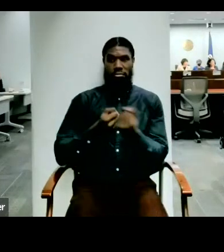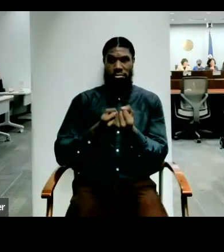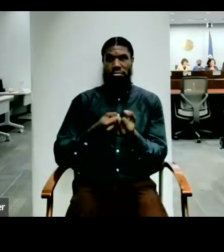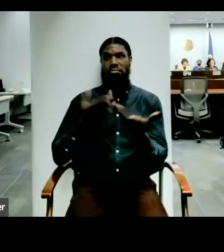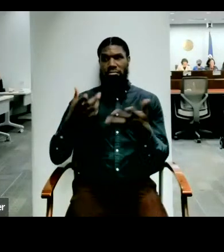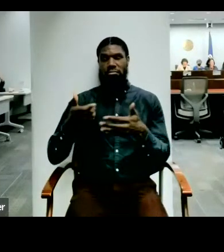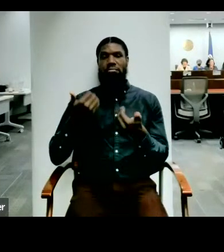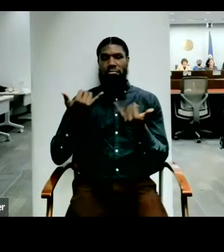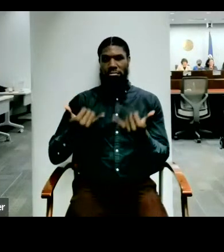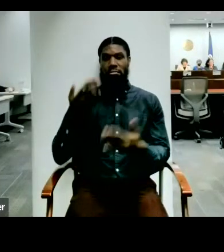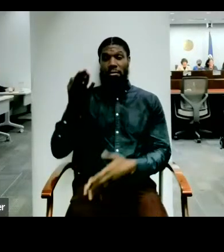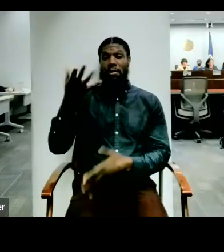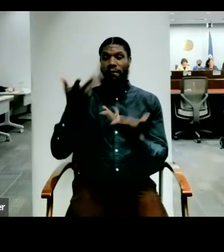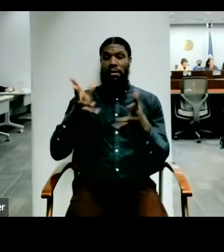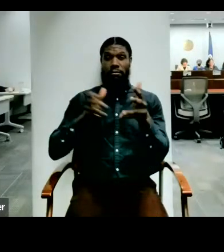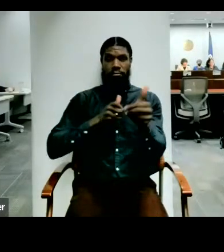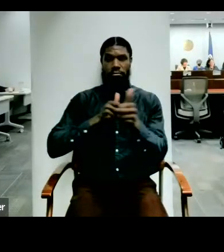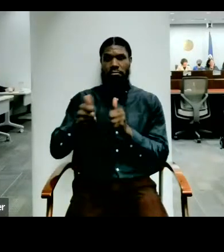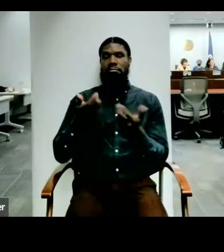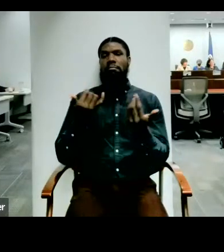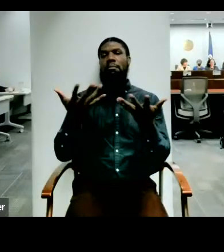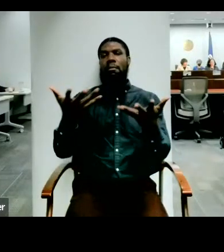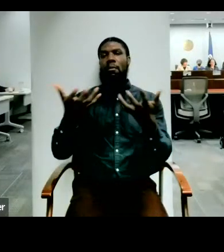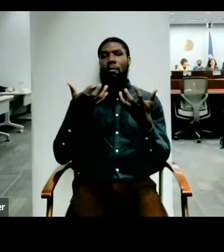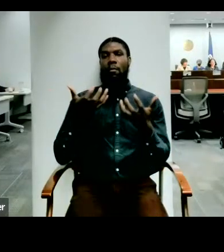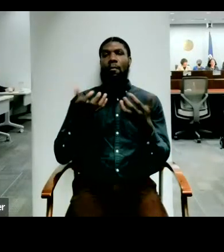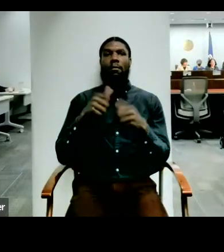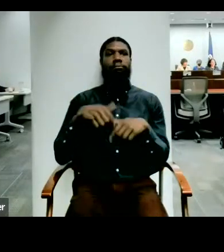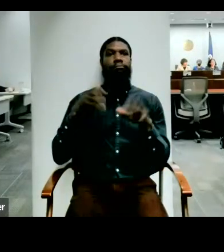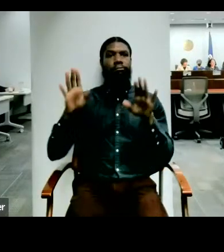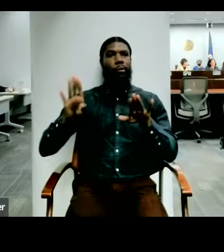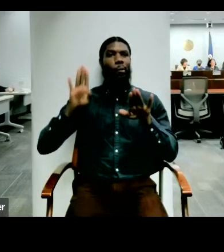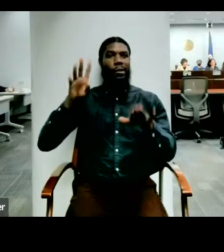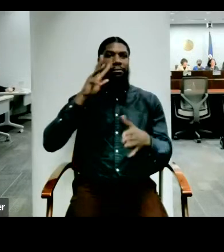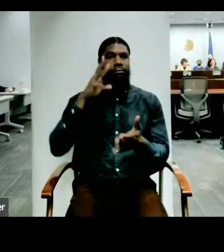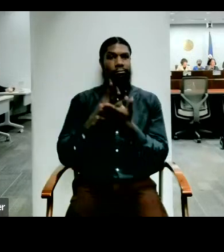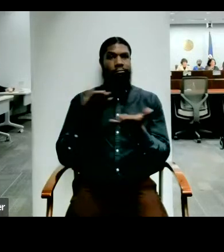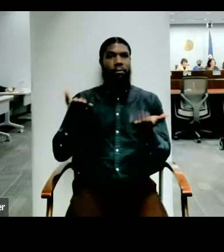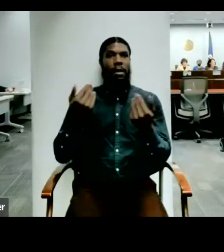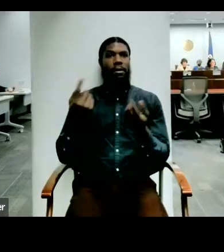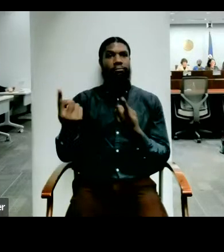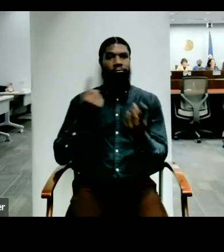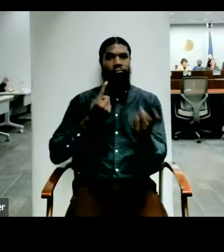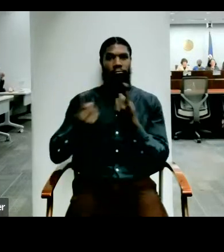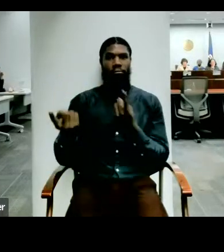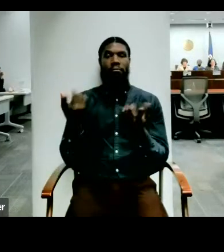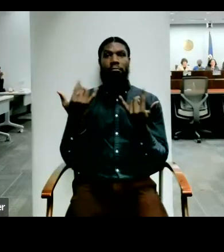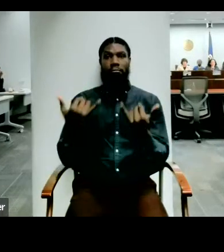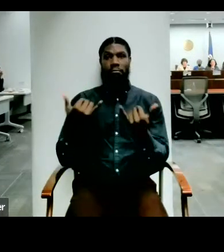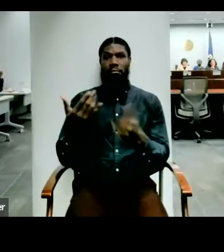Motion passes I would like to have the witnesses come forward I will introduce